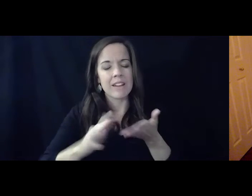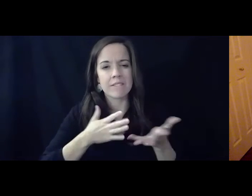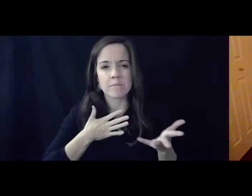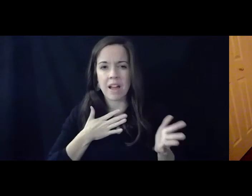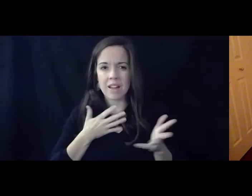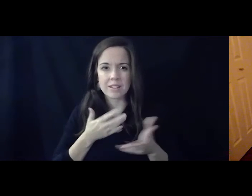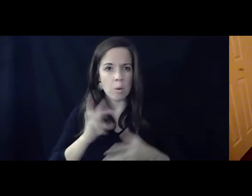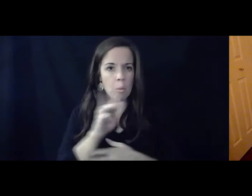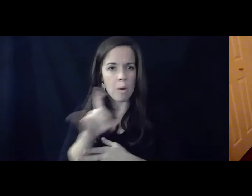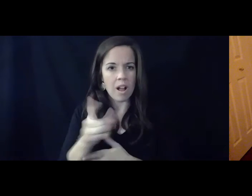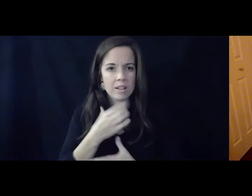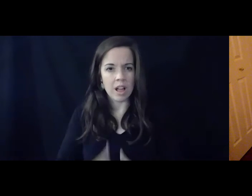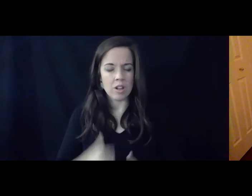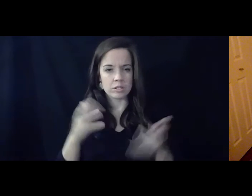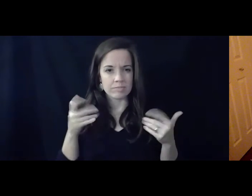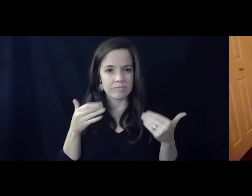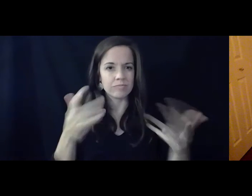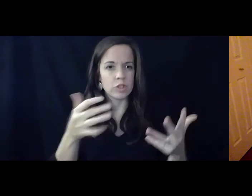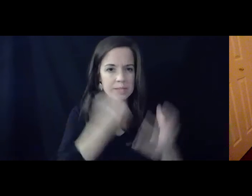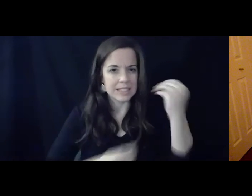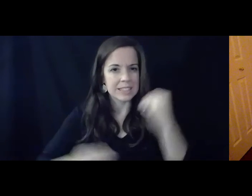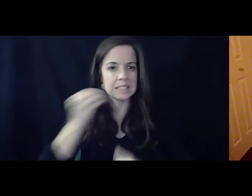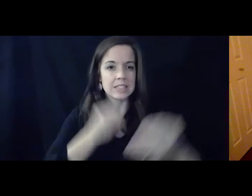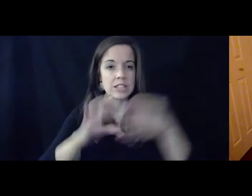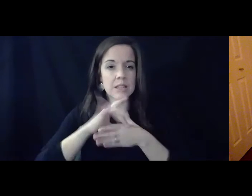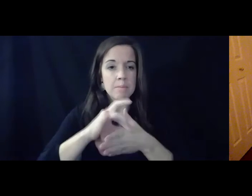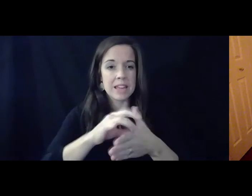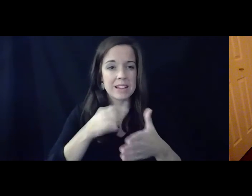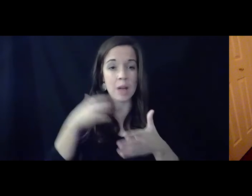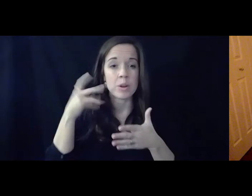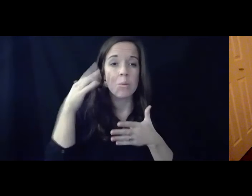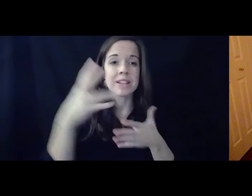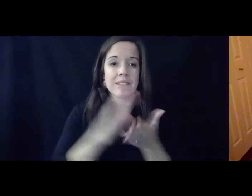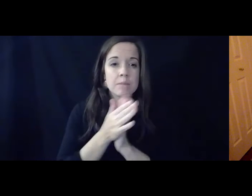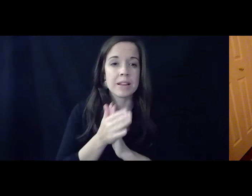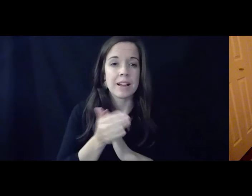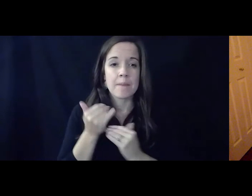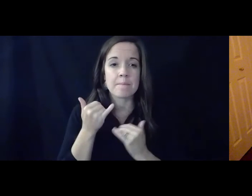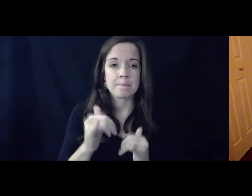that drove me to partake of the meat I would one day become. I spent my days